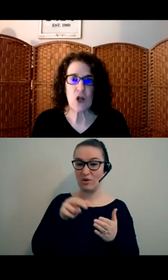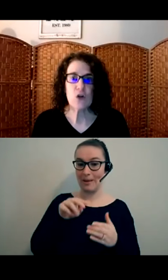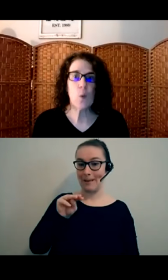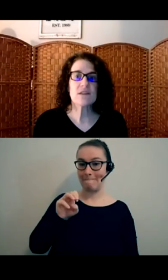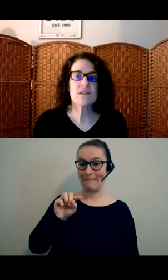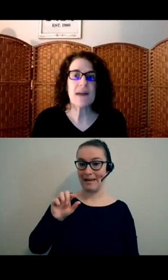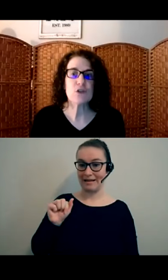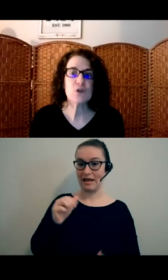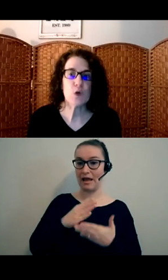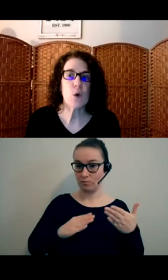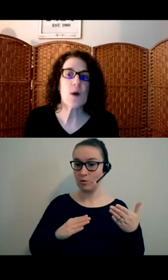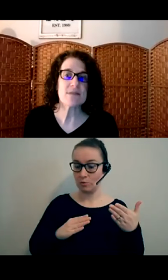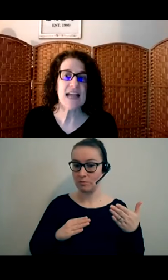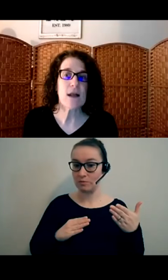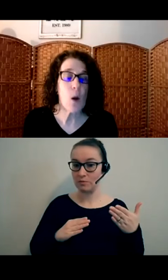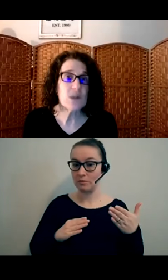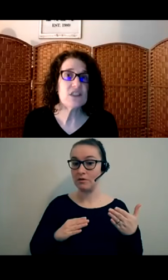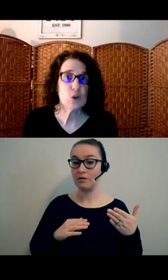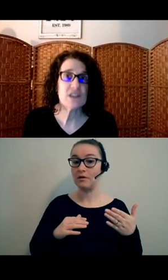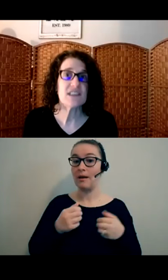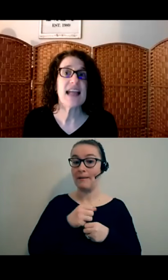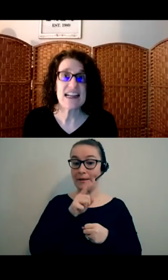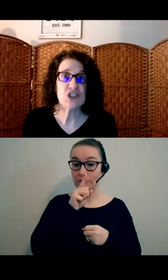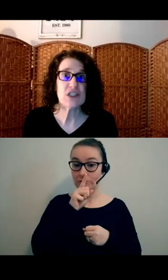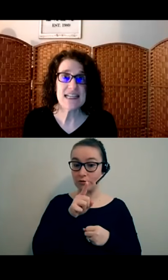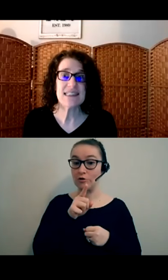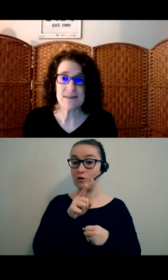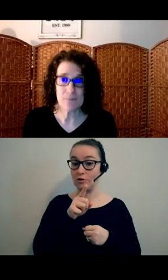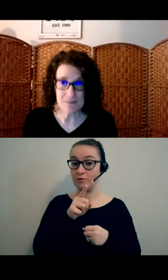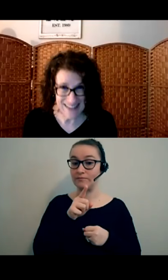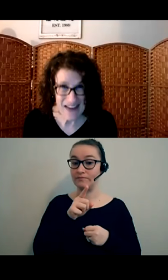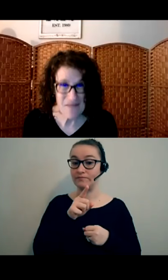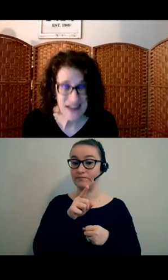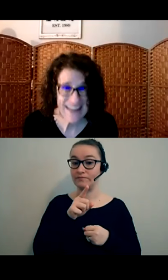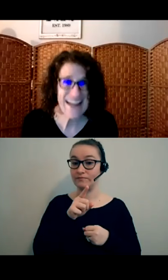You want to make sure your website always uses HTTPS